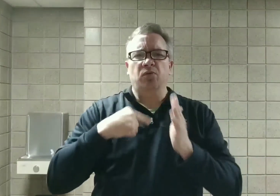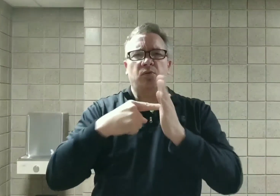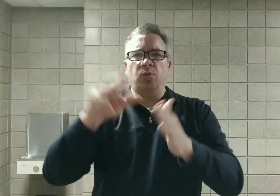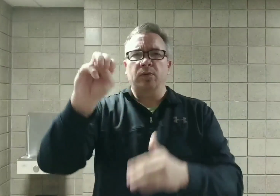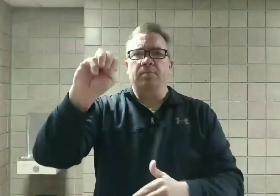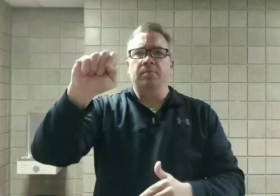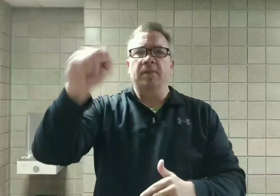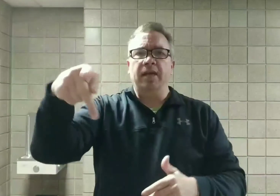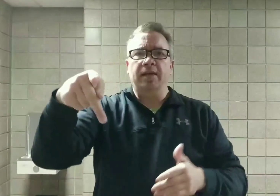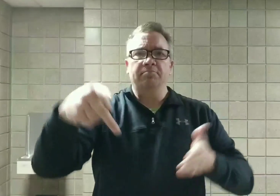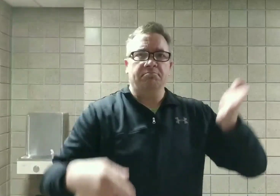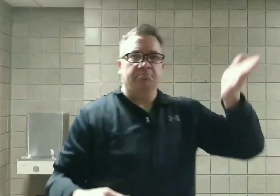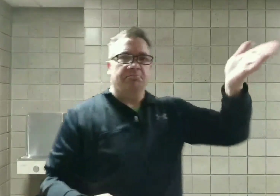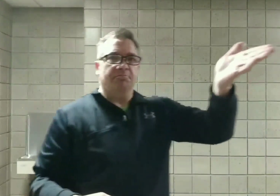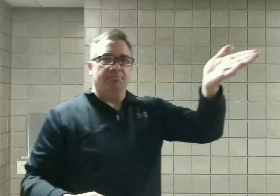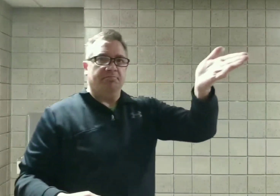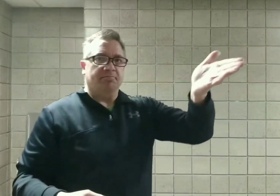Here's map I am showing you